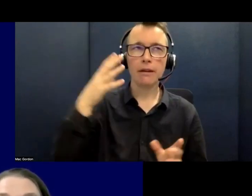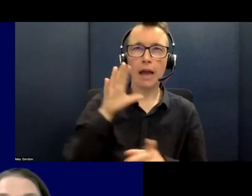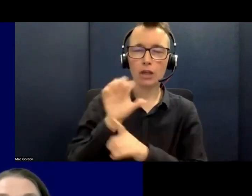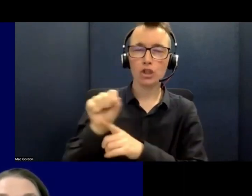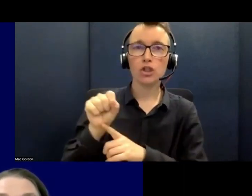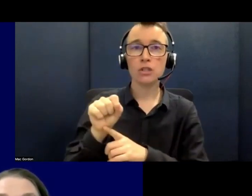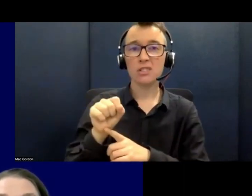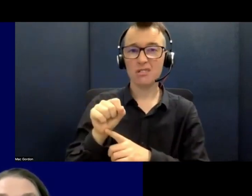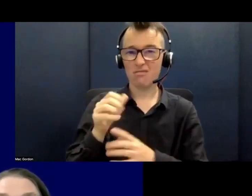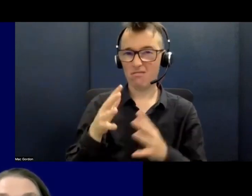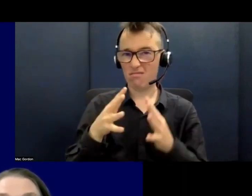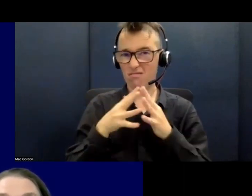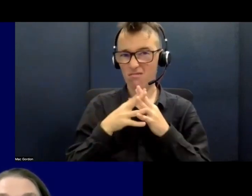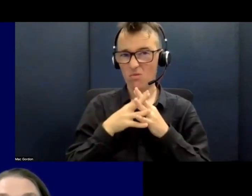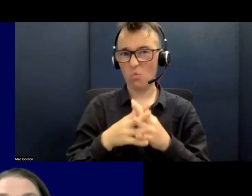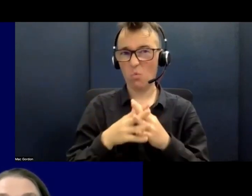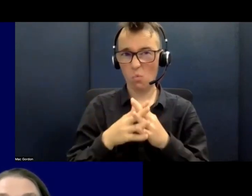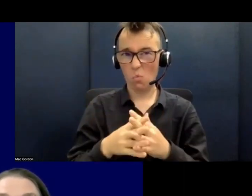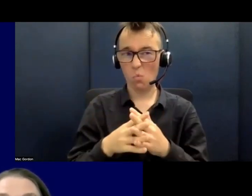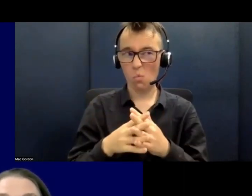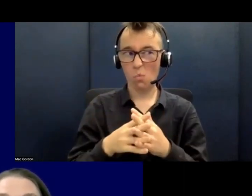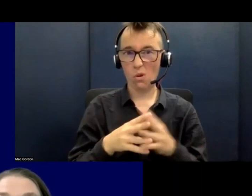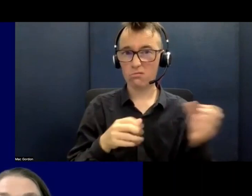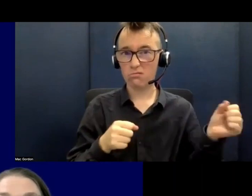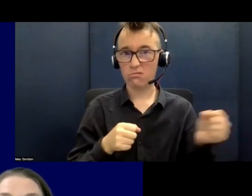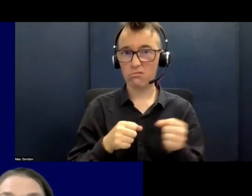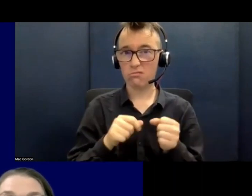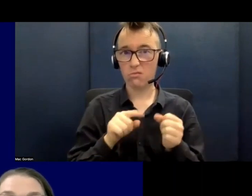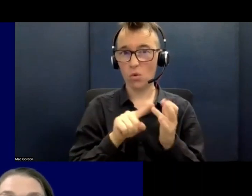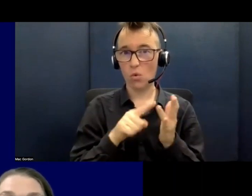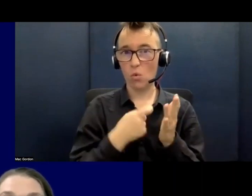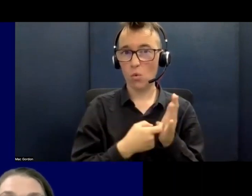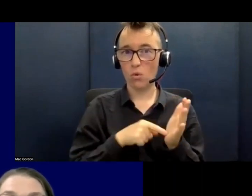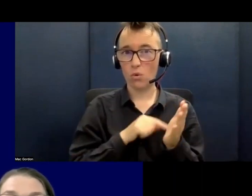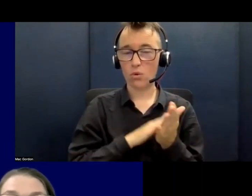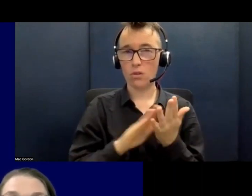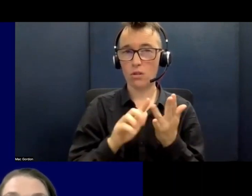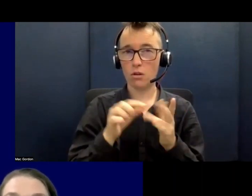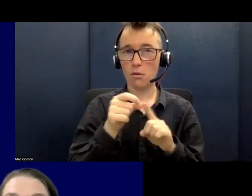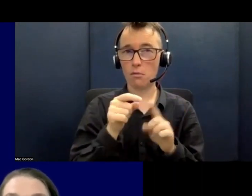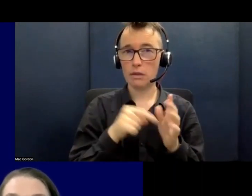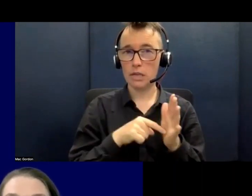to the previous question, or are orthoptists only relevant for children that have some vision?